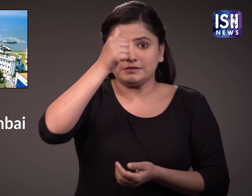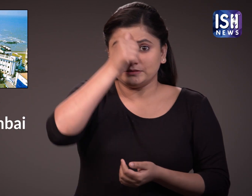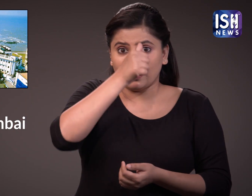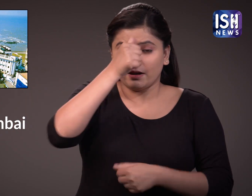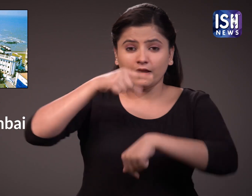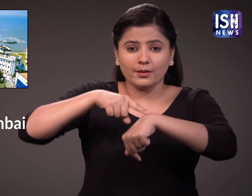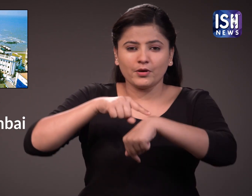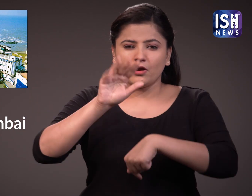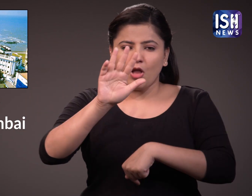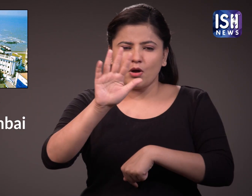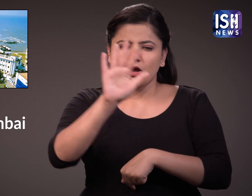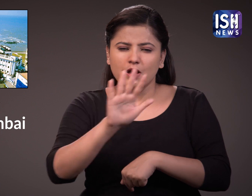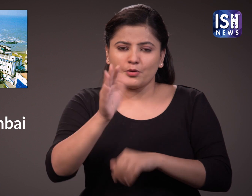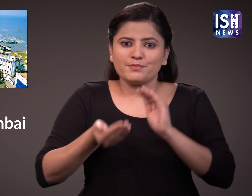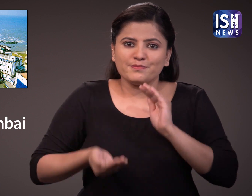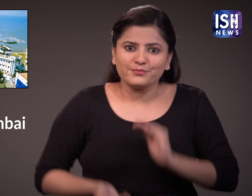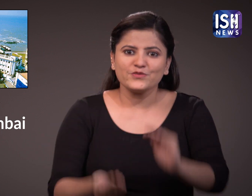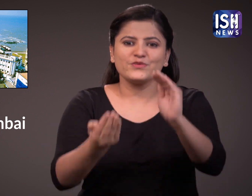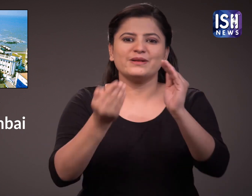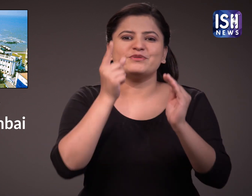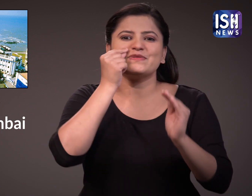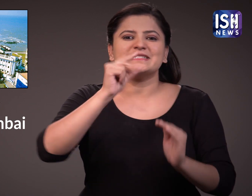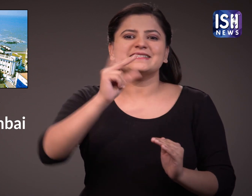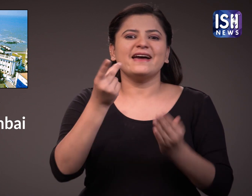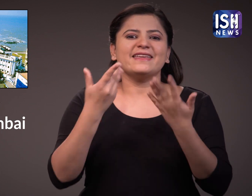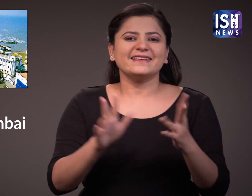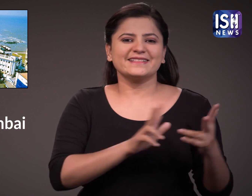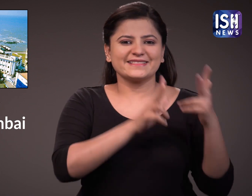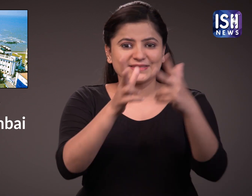and her baby was born around 9 am.”